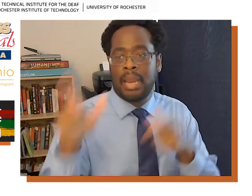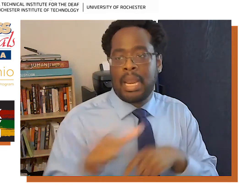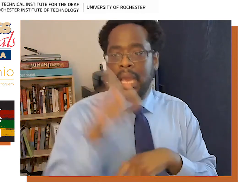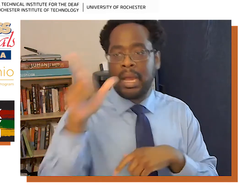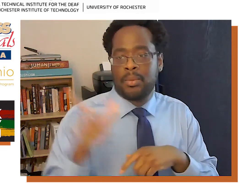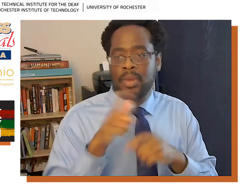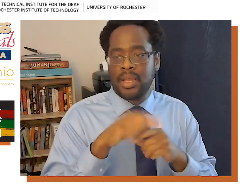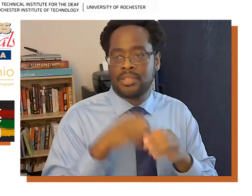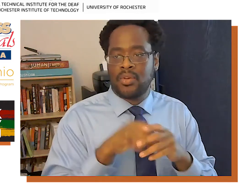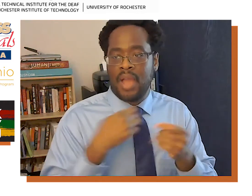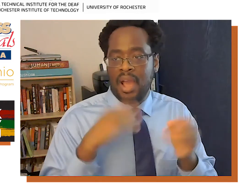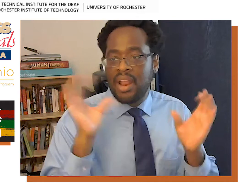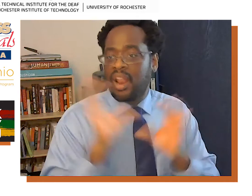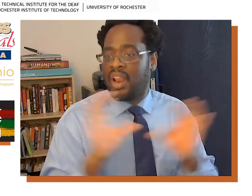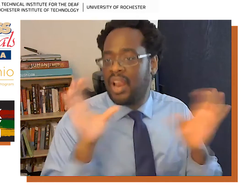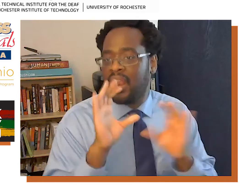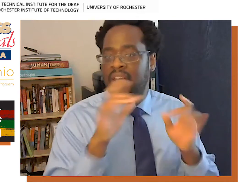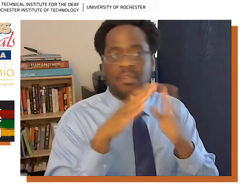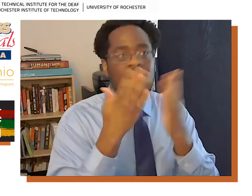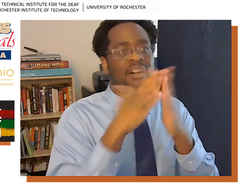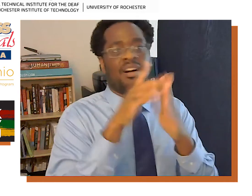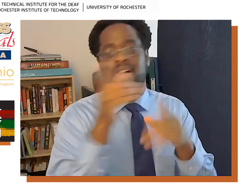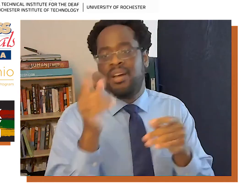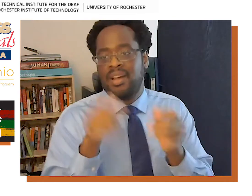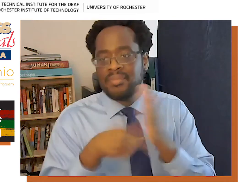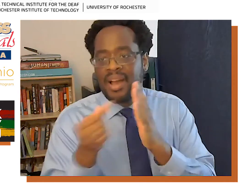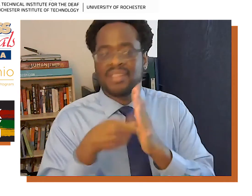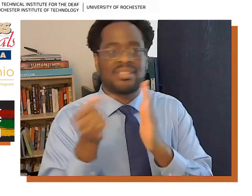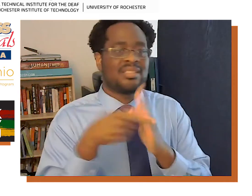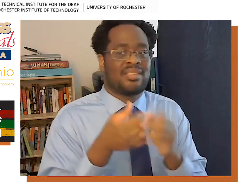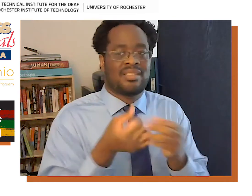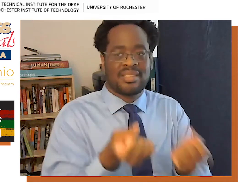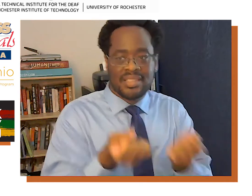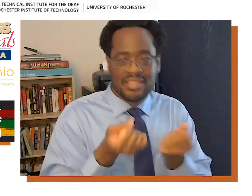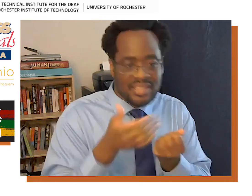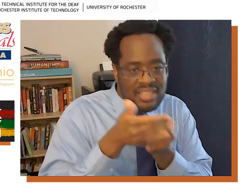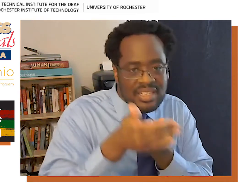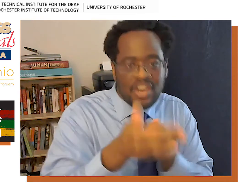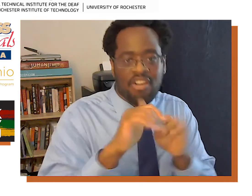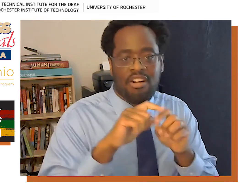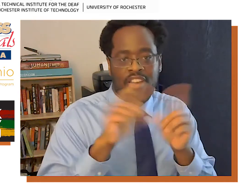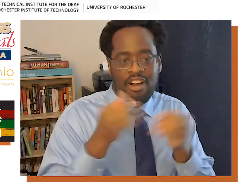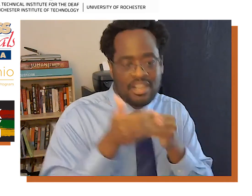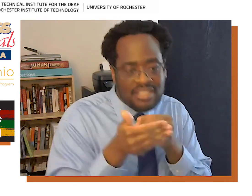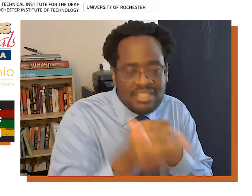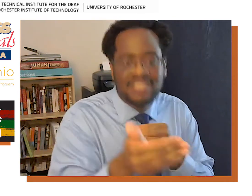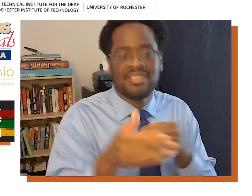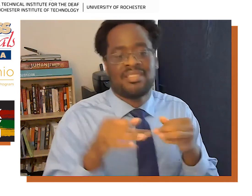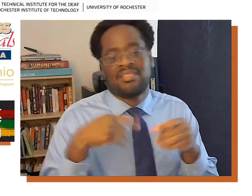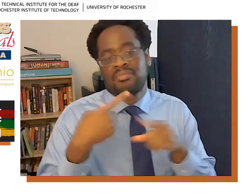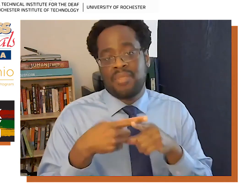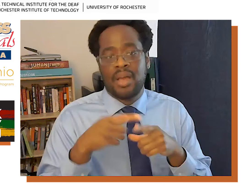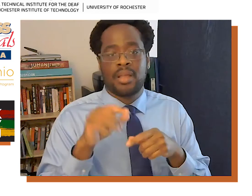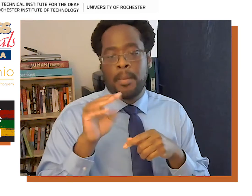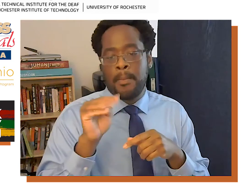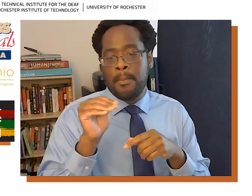and rode 45 minutes to the downtown library, where I could look at all the different books and magazines, archives.